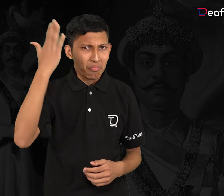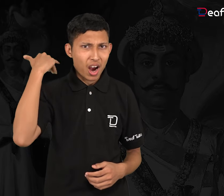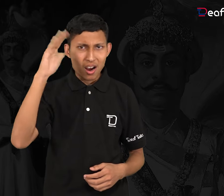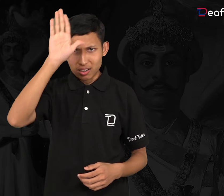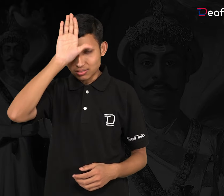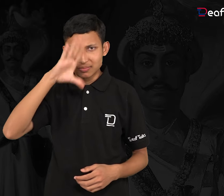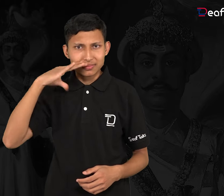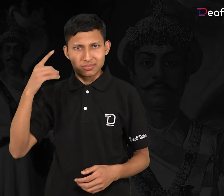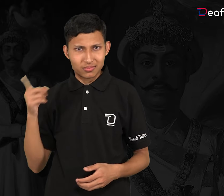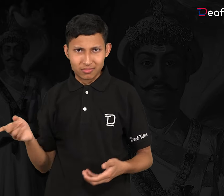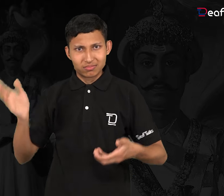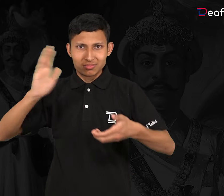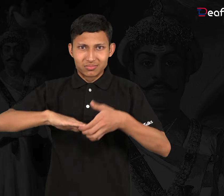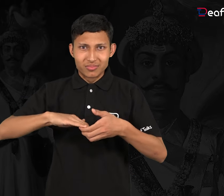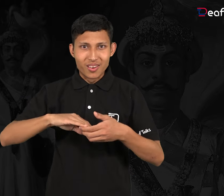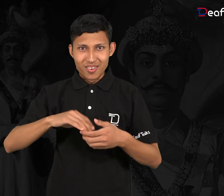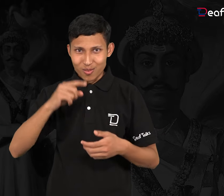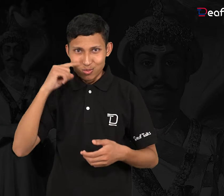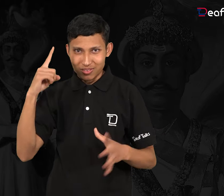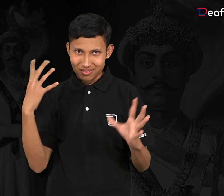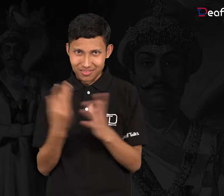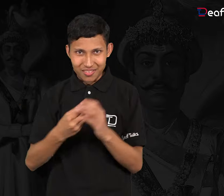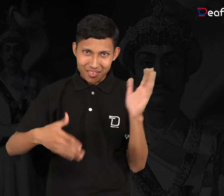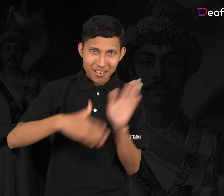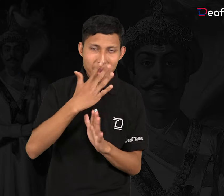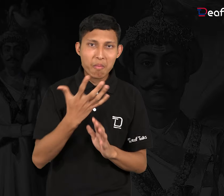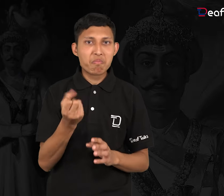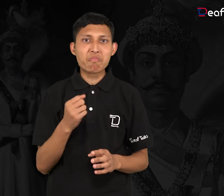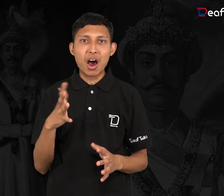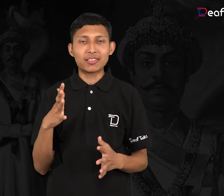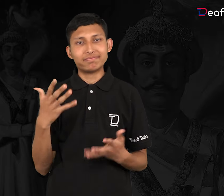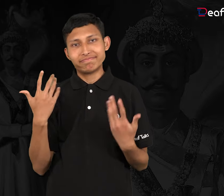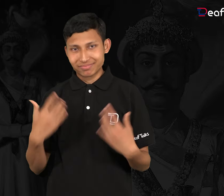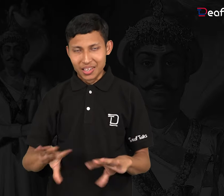After the failure of his first marriage,